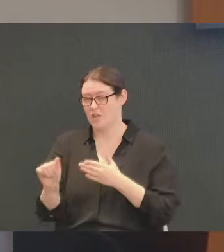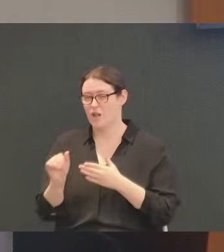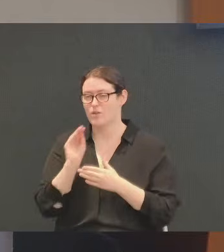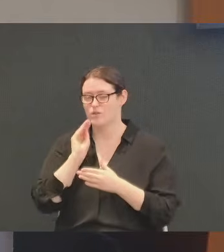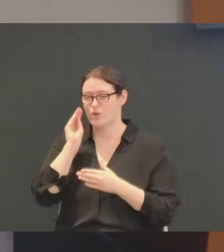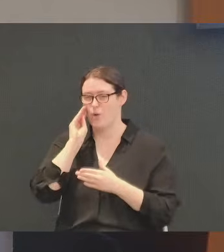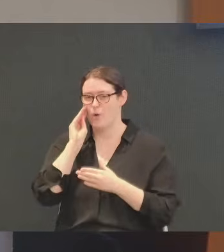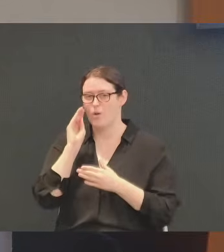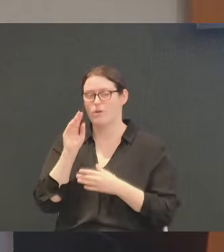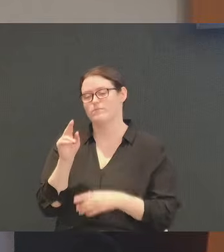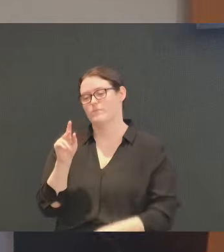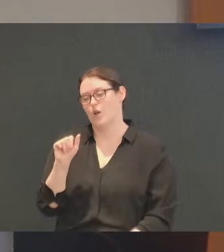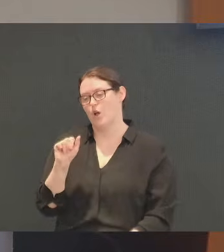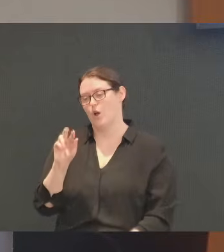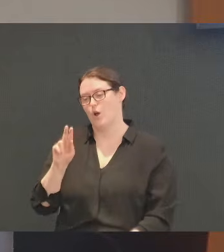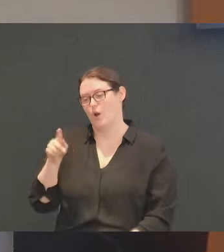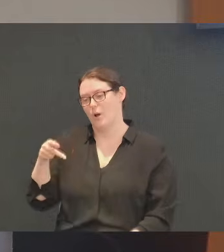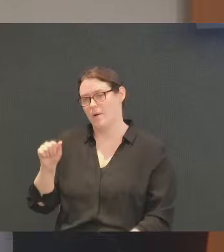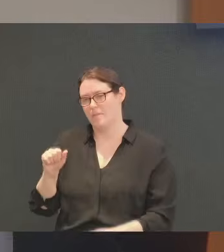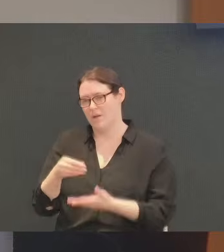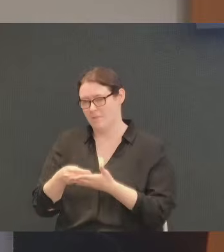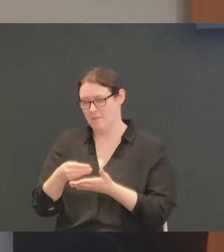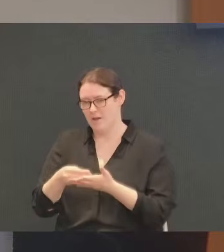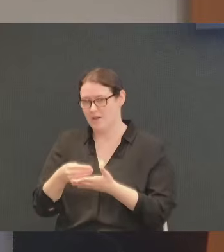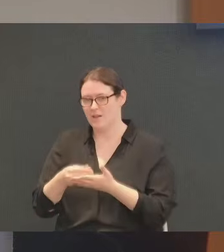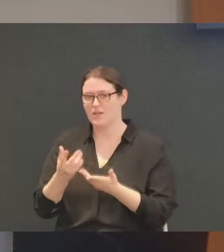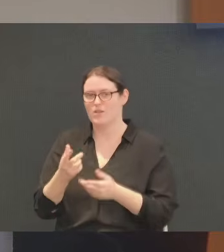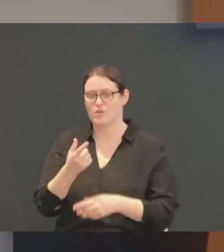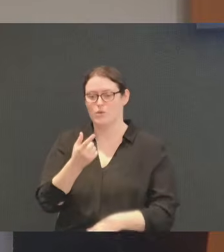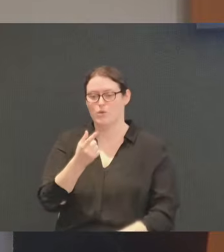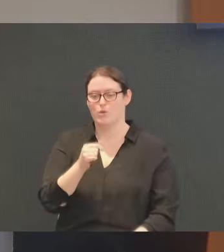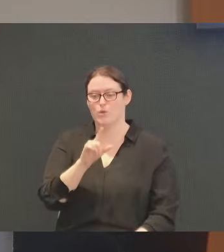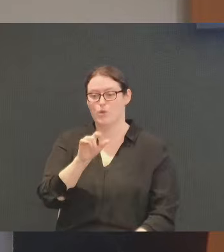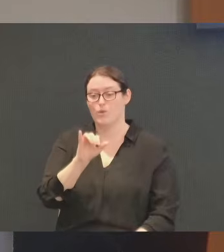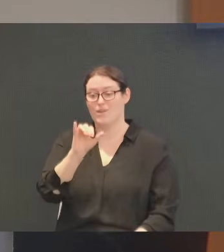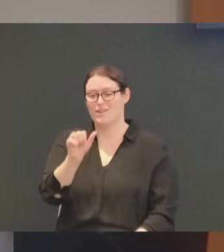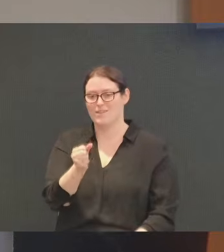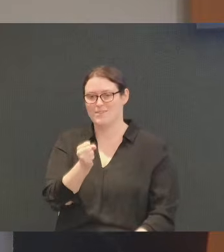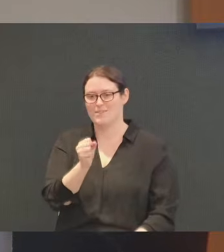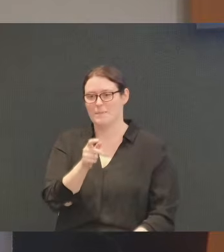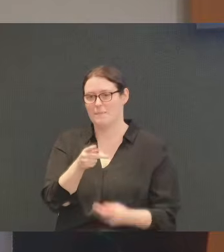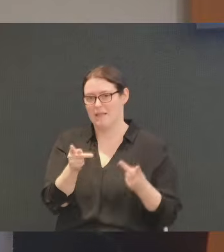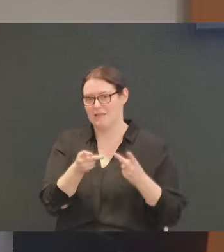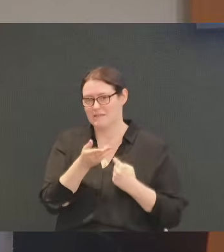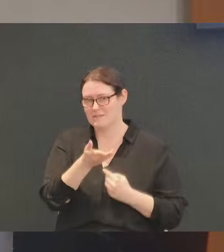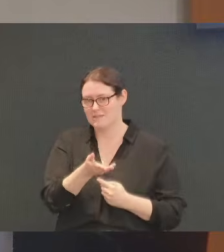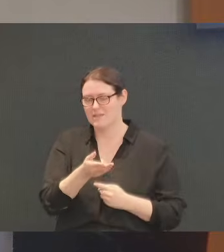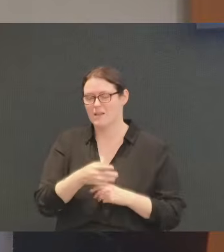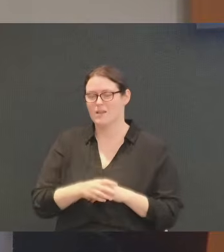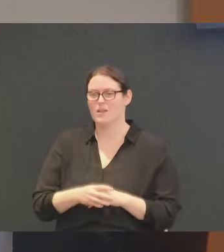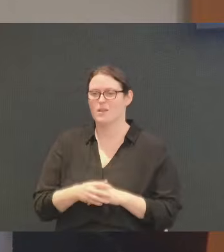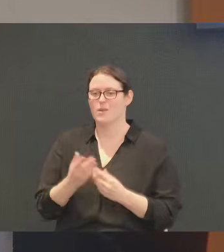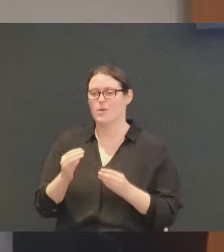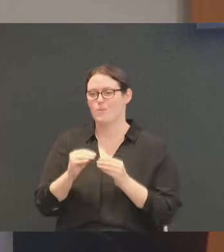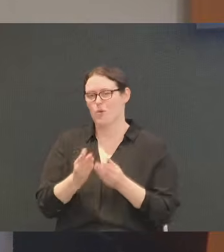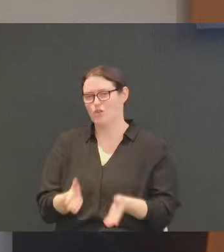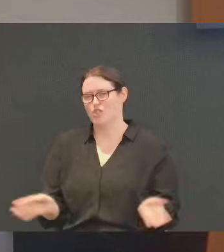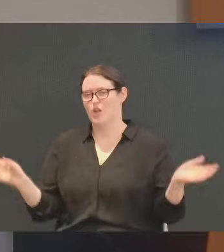American Rescue Plan funding to Gloria's Place. this is for more broadly it's the construction of